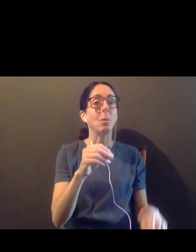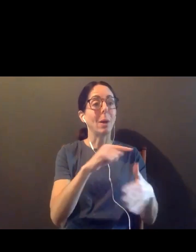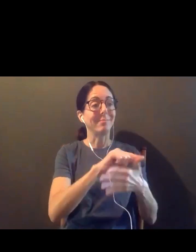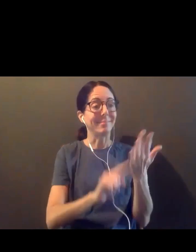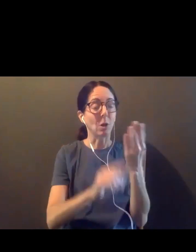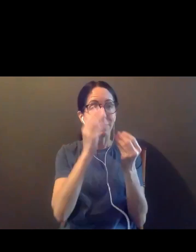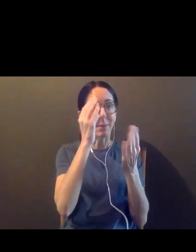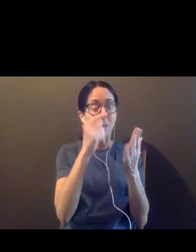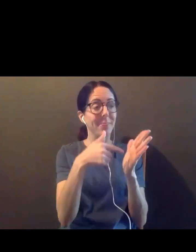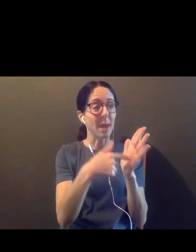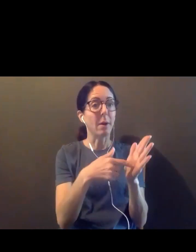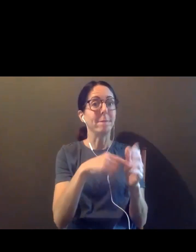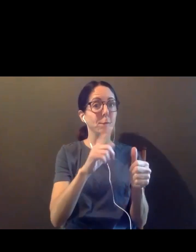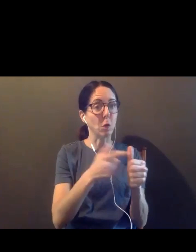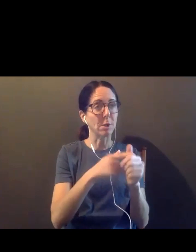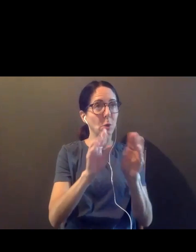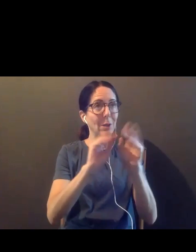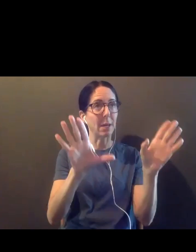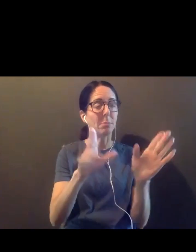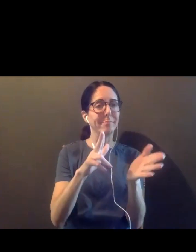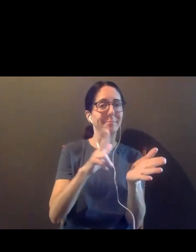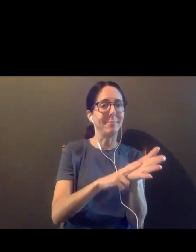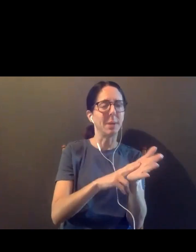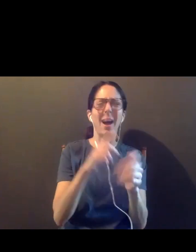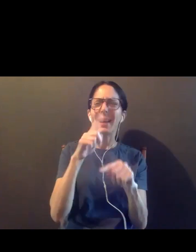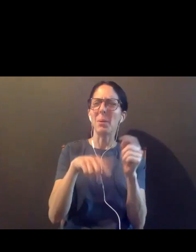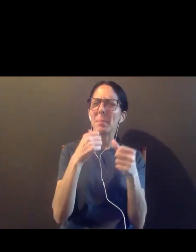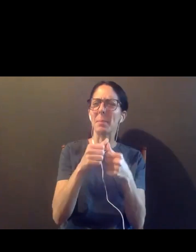And that’s always an inclusion of -- I don’t remember who said at the beginning – but,